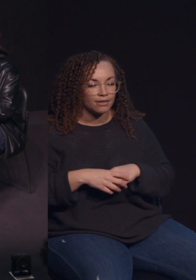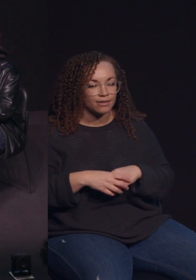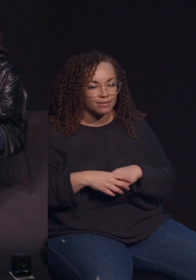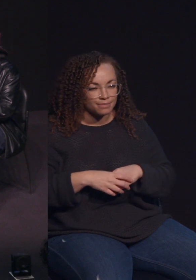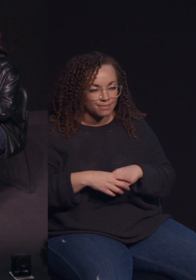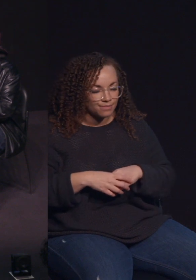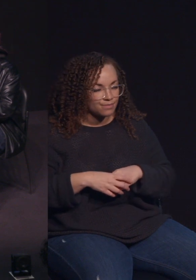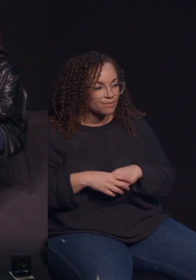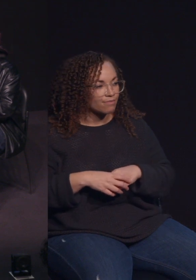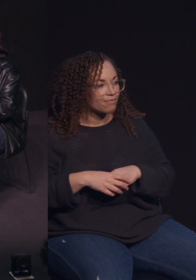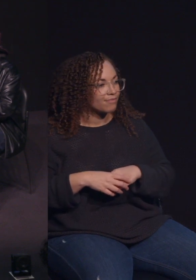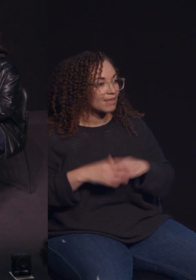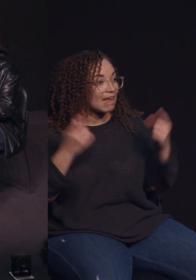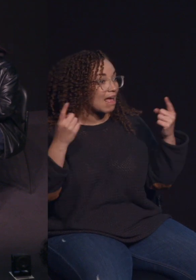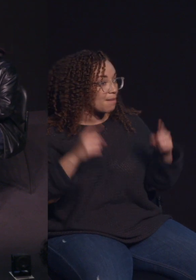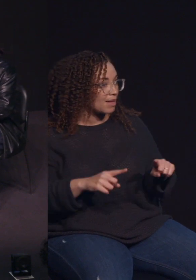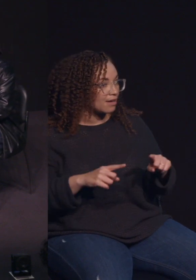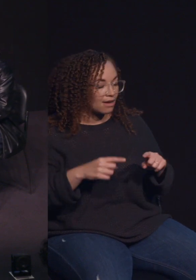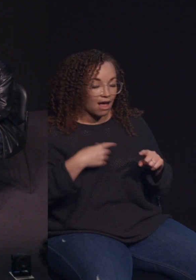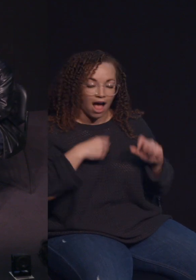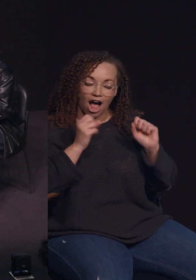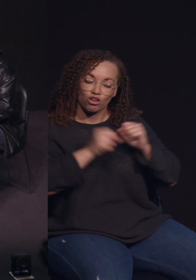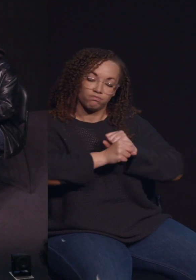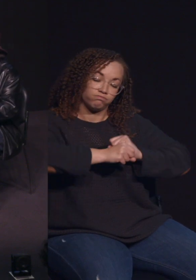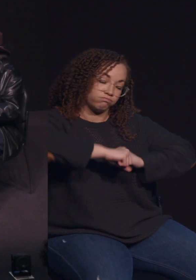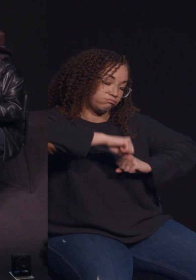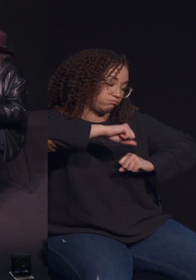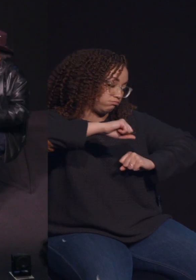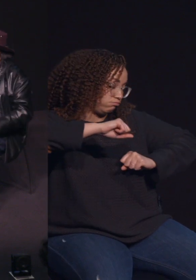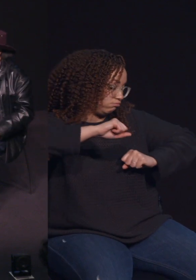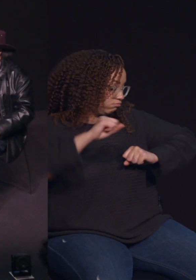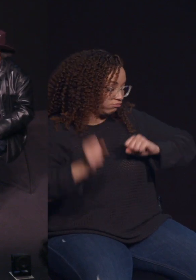'cause I can go on and on.